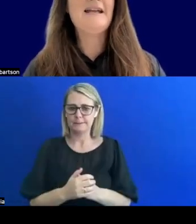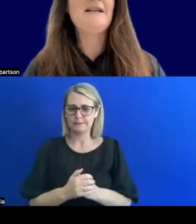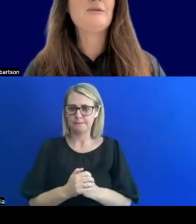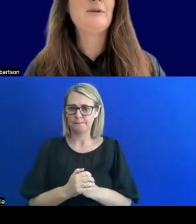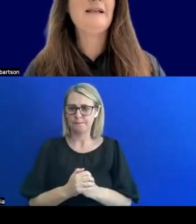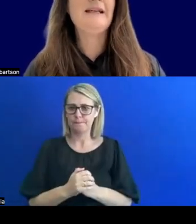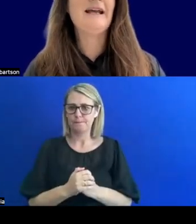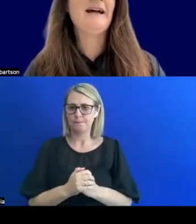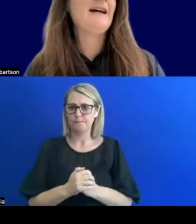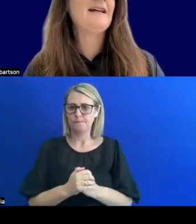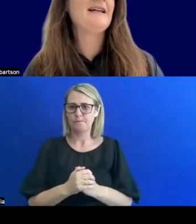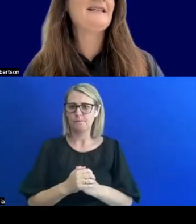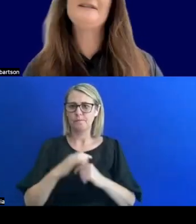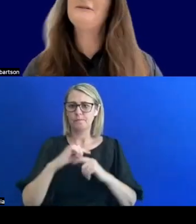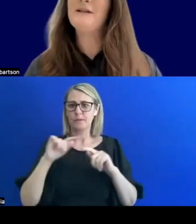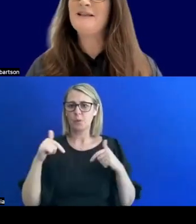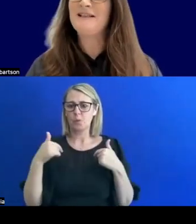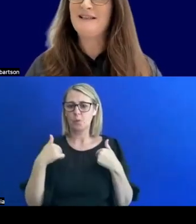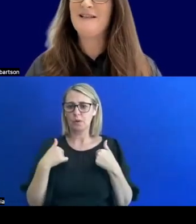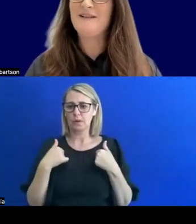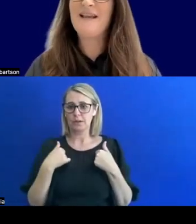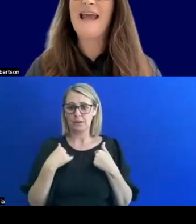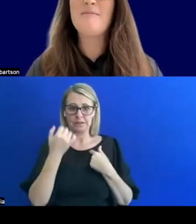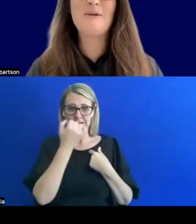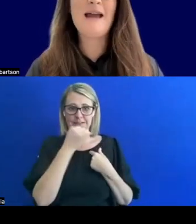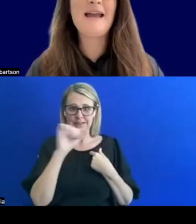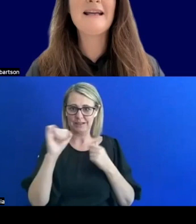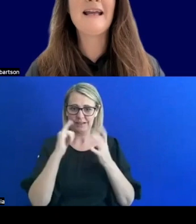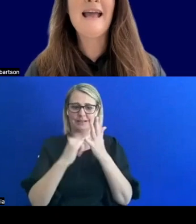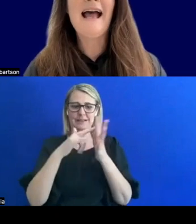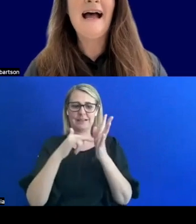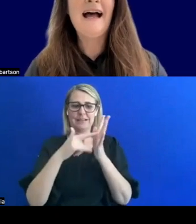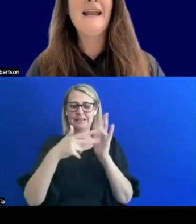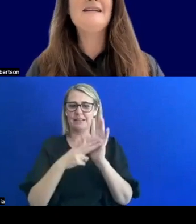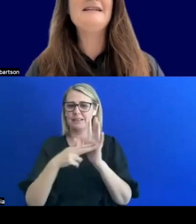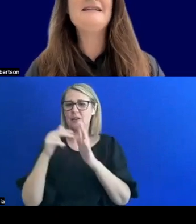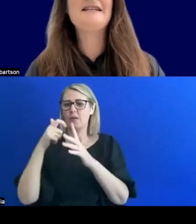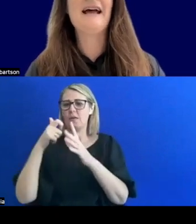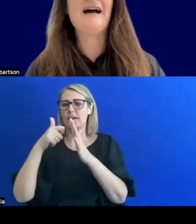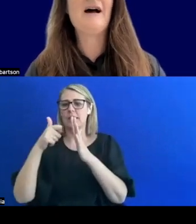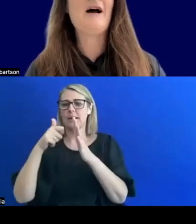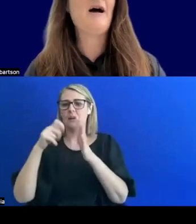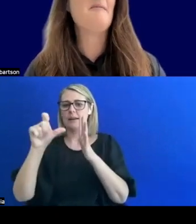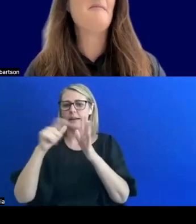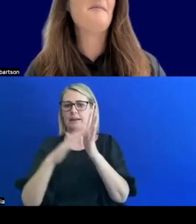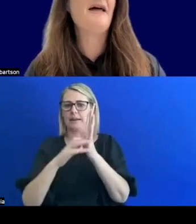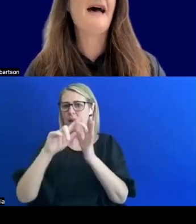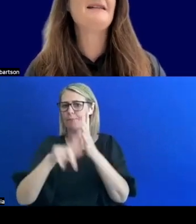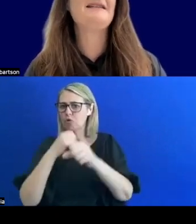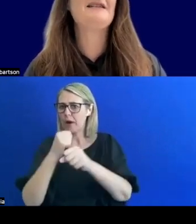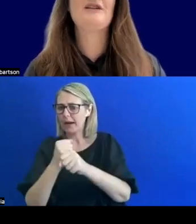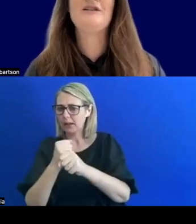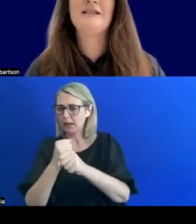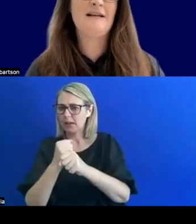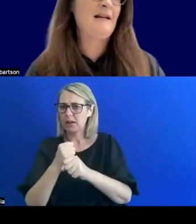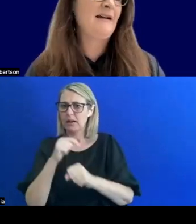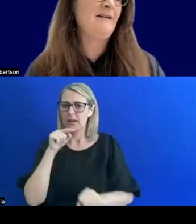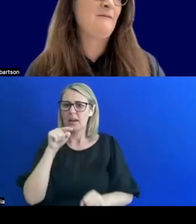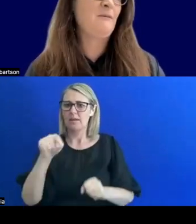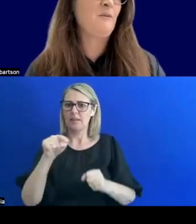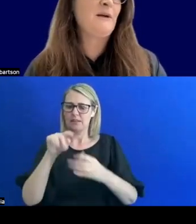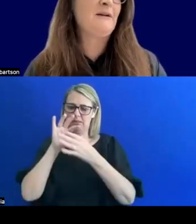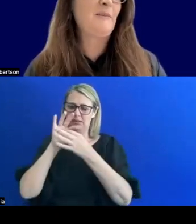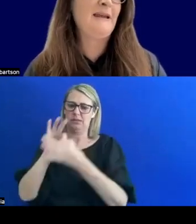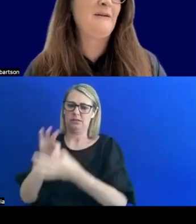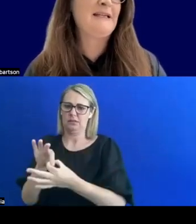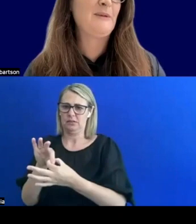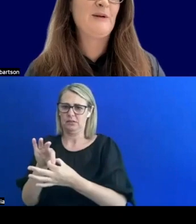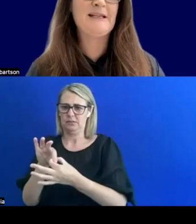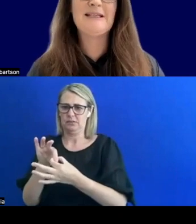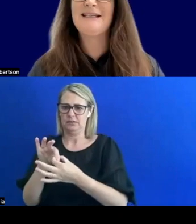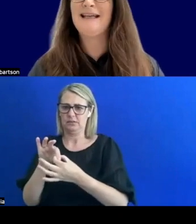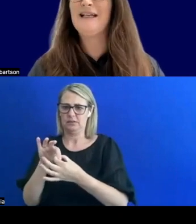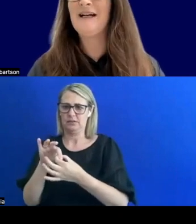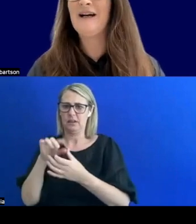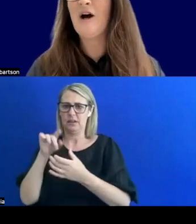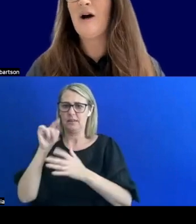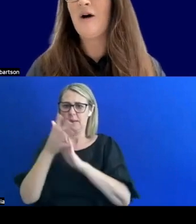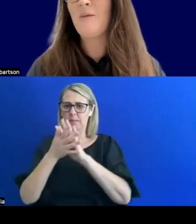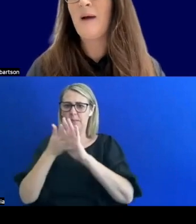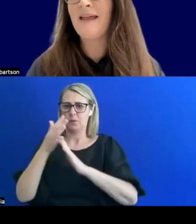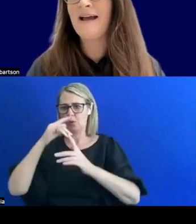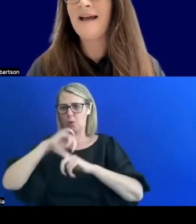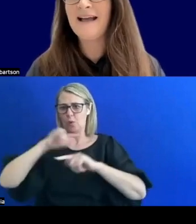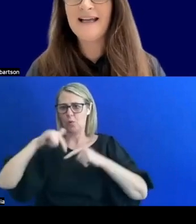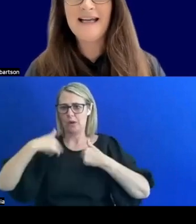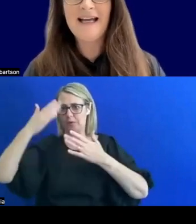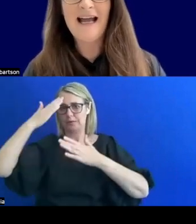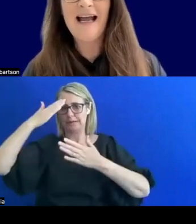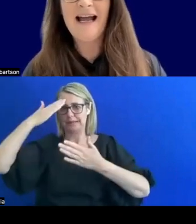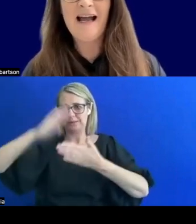And we are still in the season of Kambarang and that’s associated with, ah, we'll be experiencing hot weather,